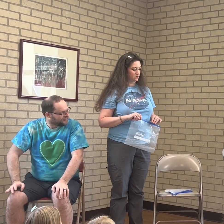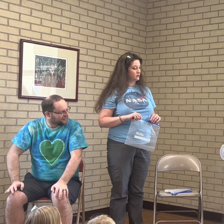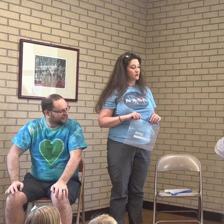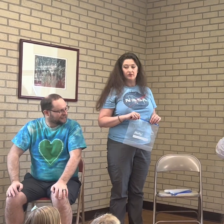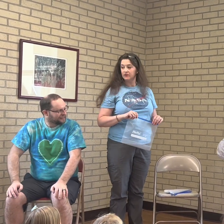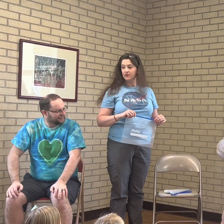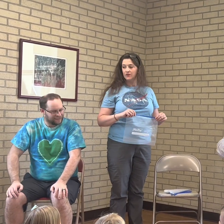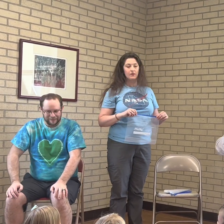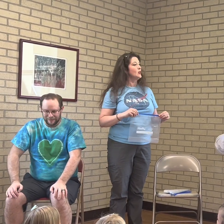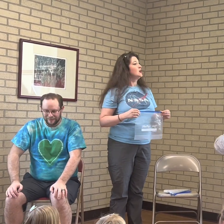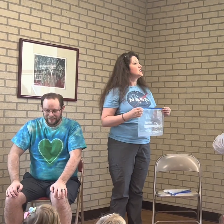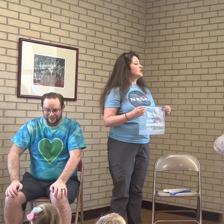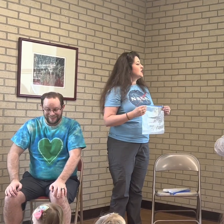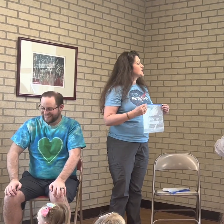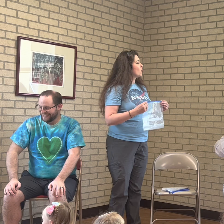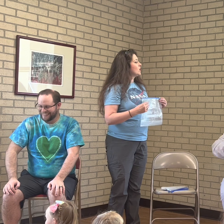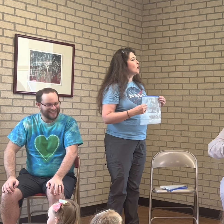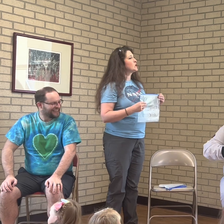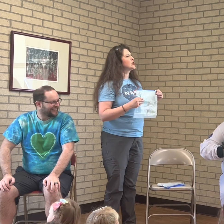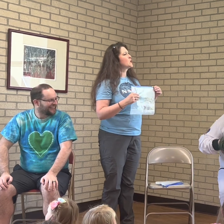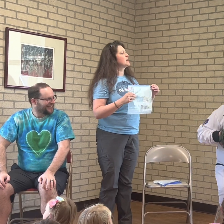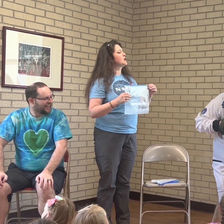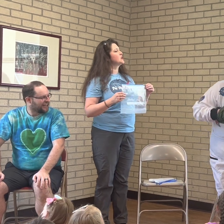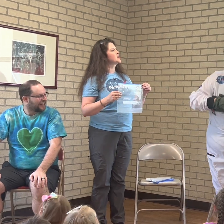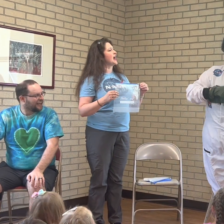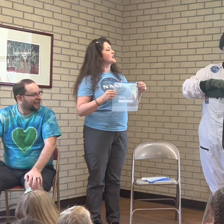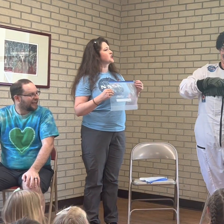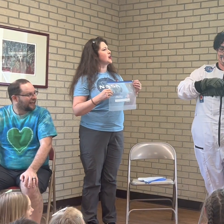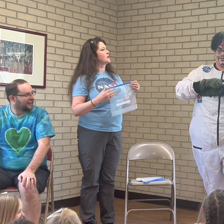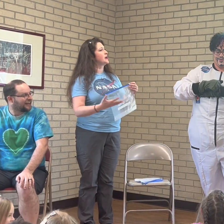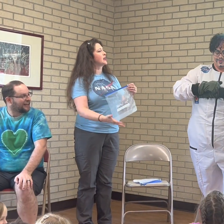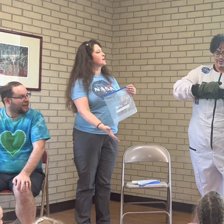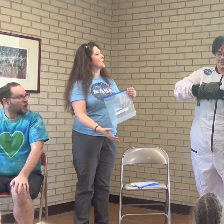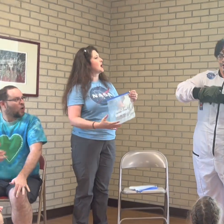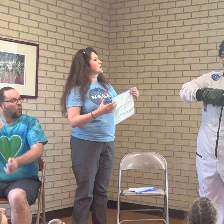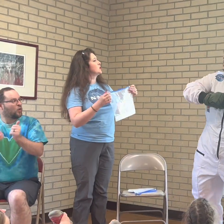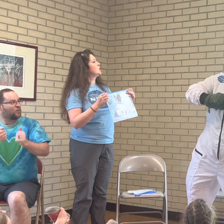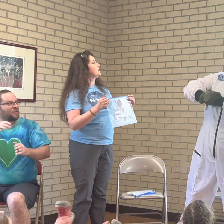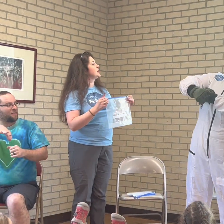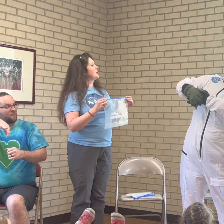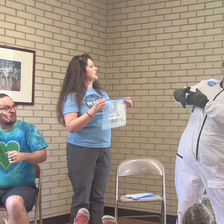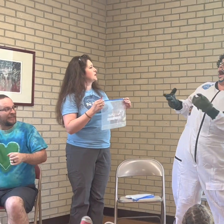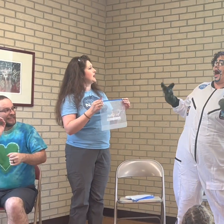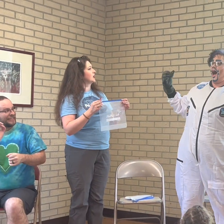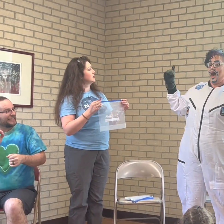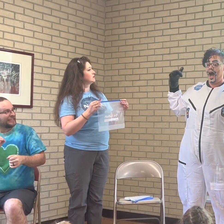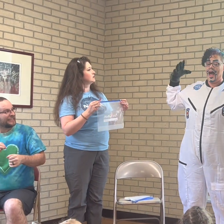Audience: I can probably help you! Dr. Shannon: Which one of you is the astronaut picking up the rock, and who will be manipulating the